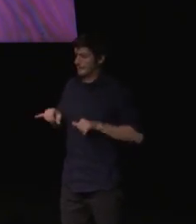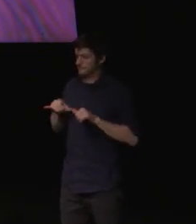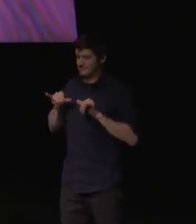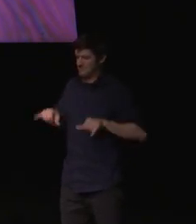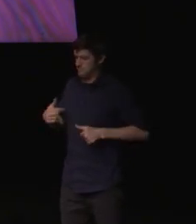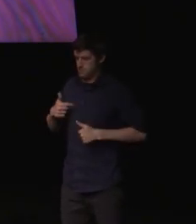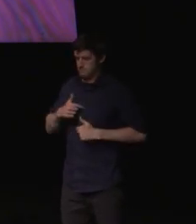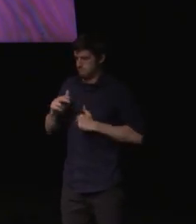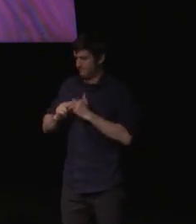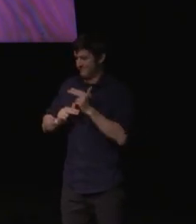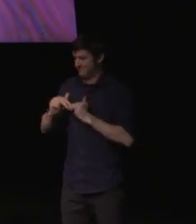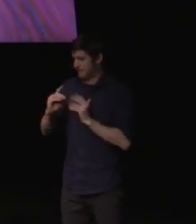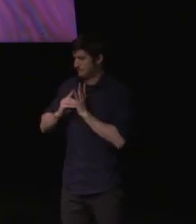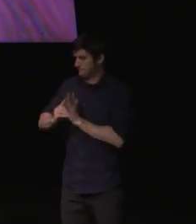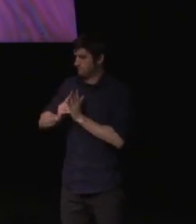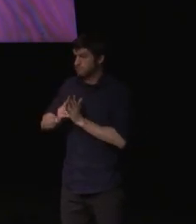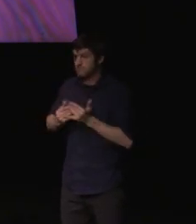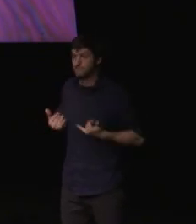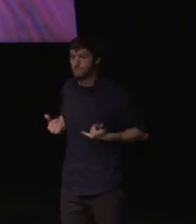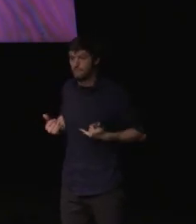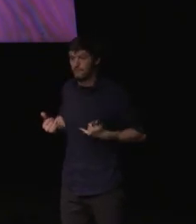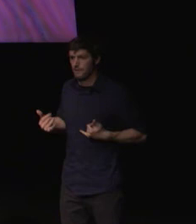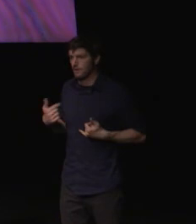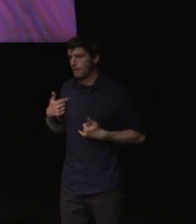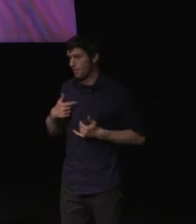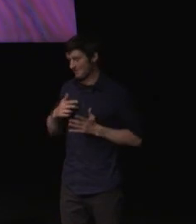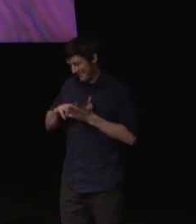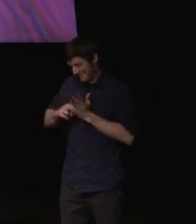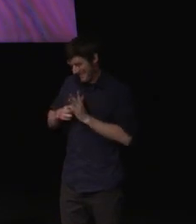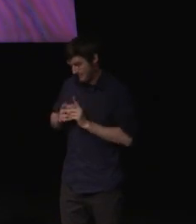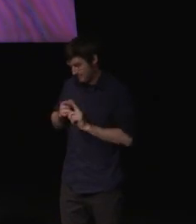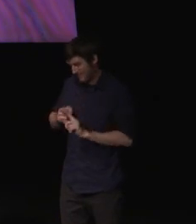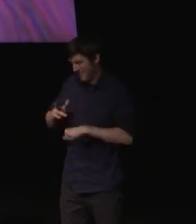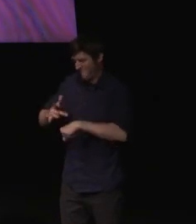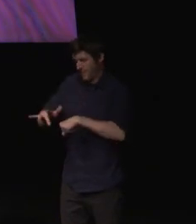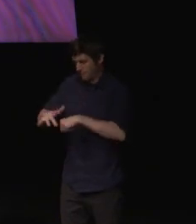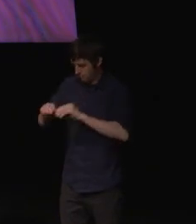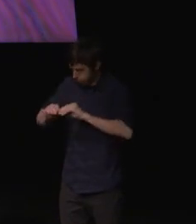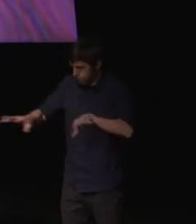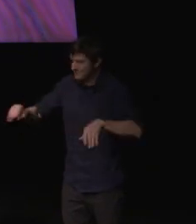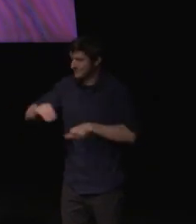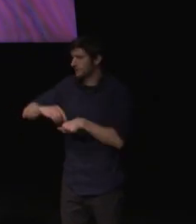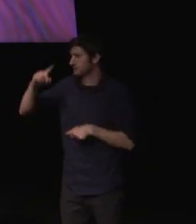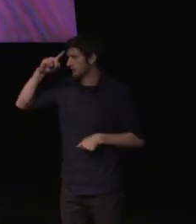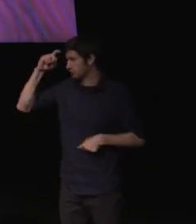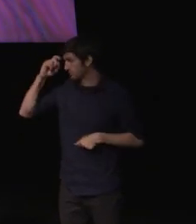And we intend to have this available in the summer. So, that can help not only...